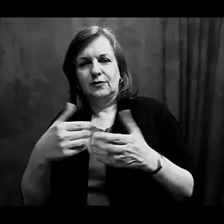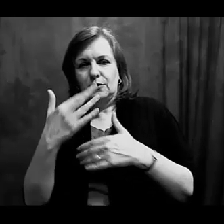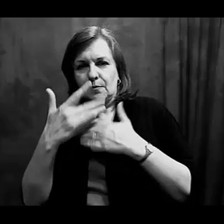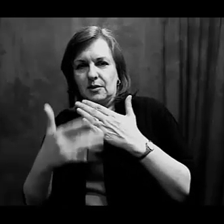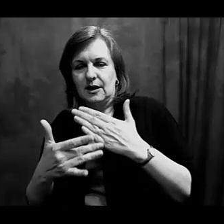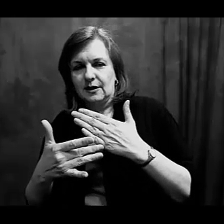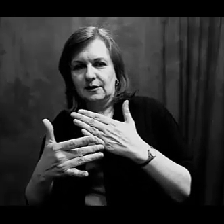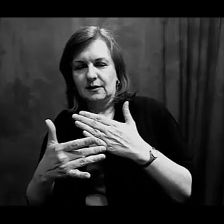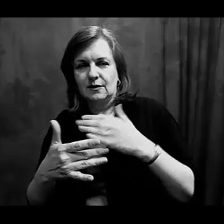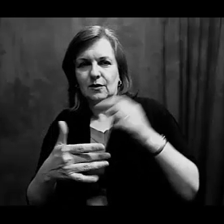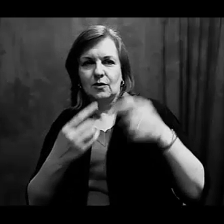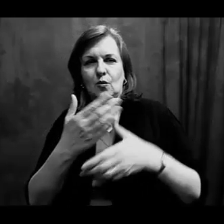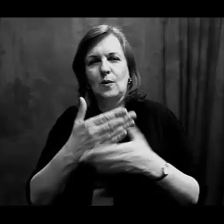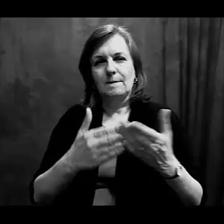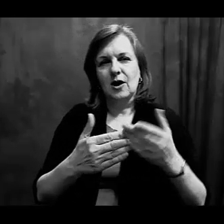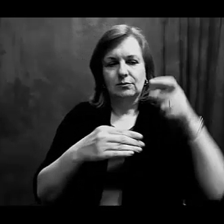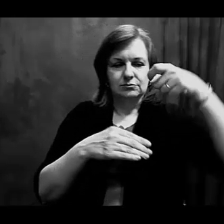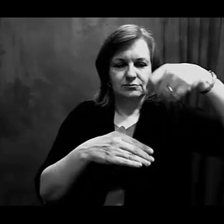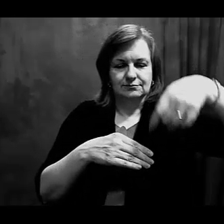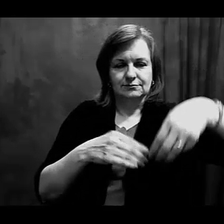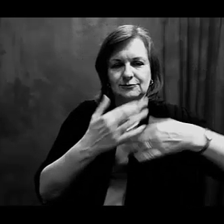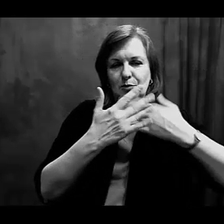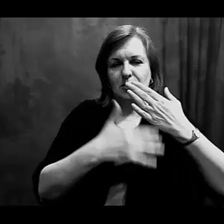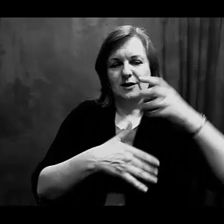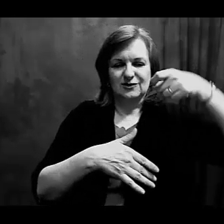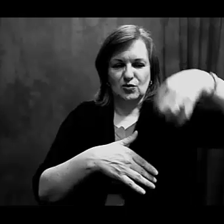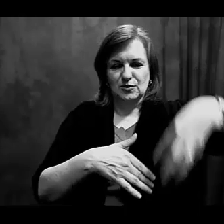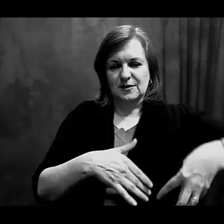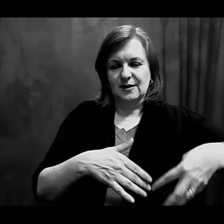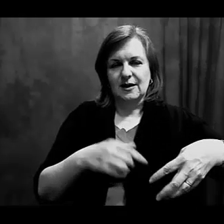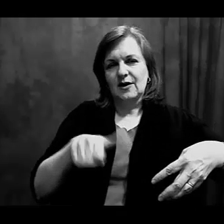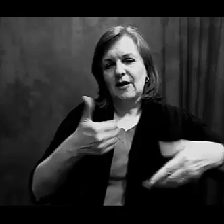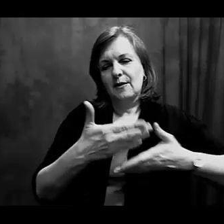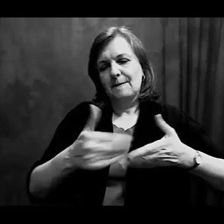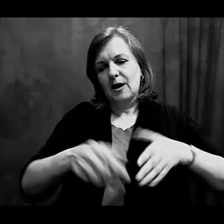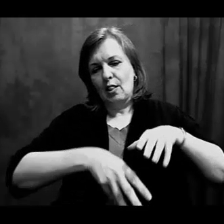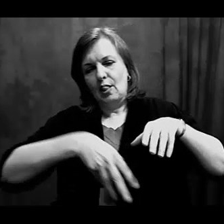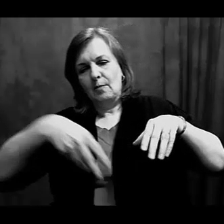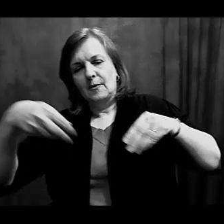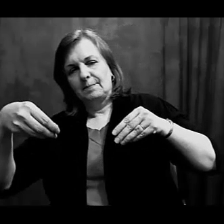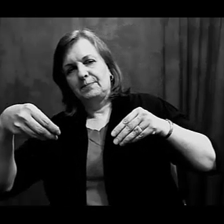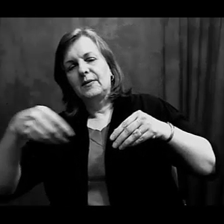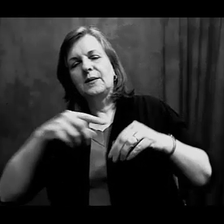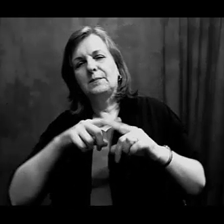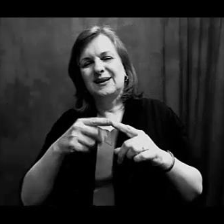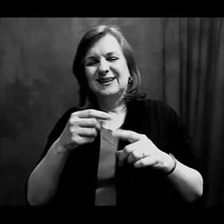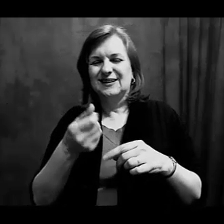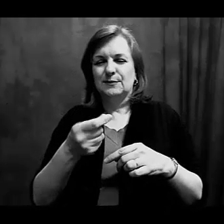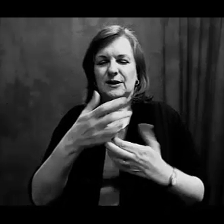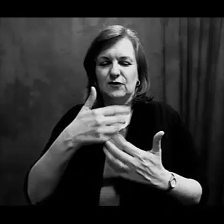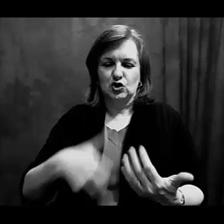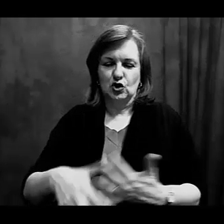it will suck in blood while this side is pushing out blood and you get a bit of a circulation but what